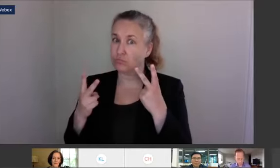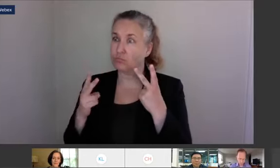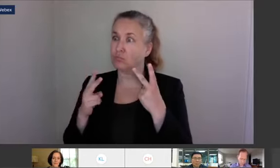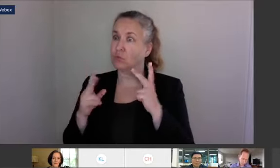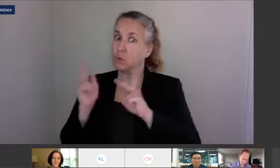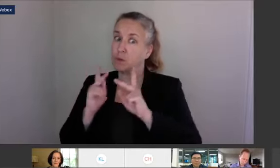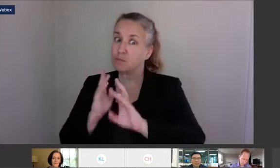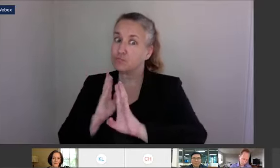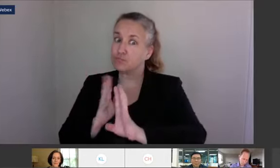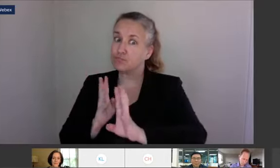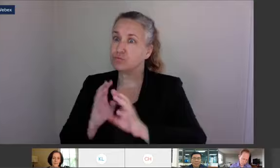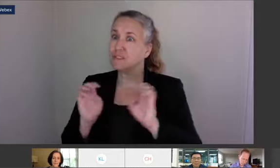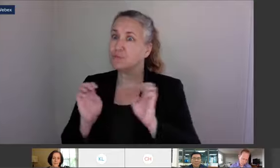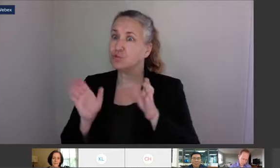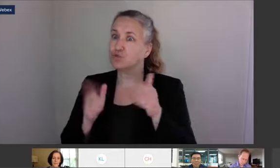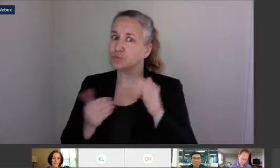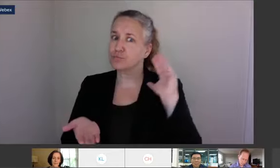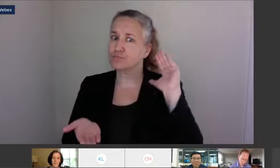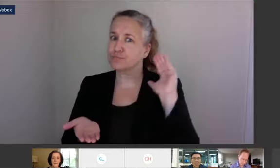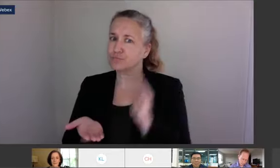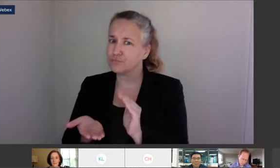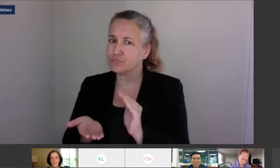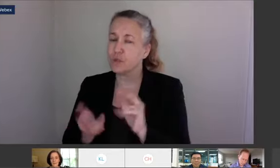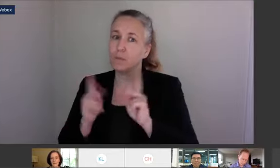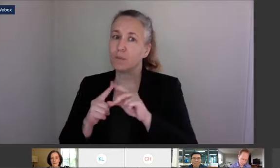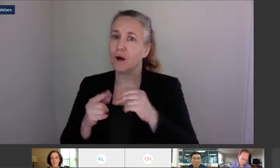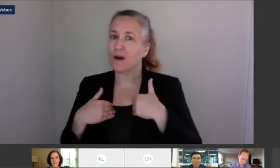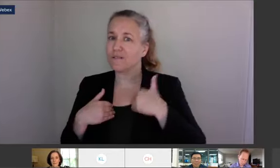into the emergency room for suffering from strokes and heart attack